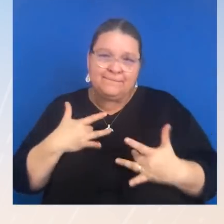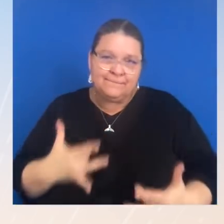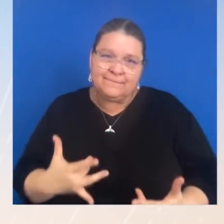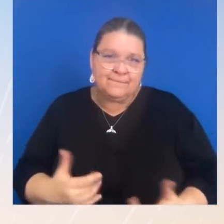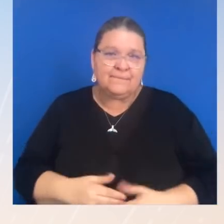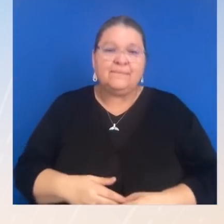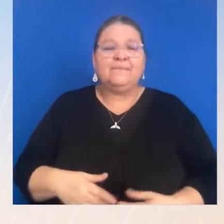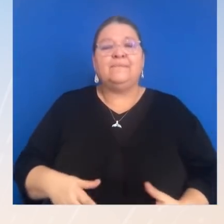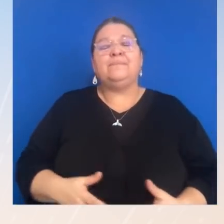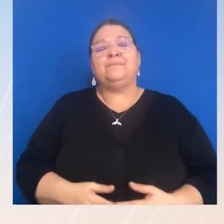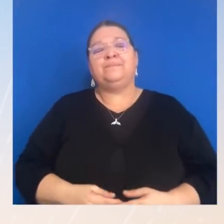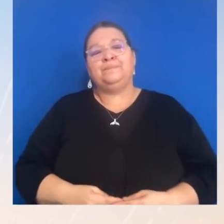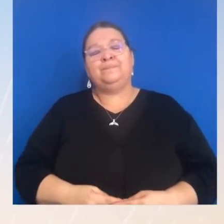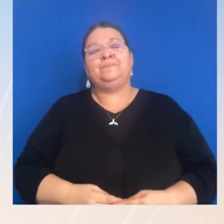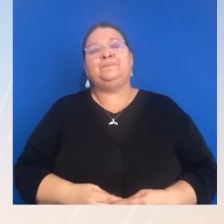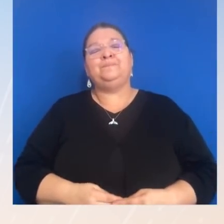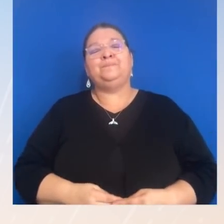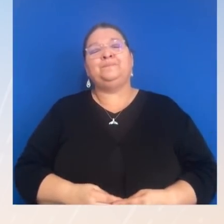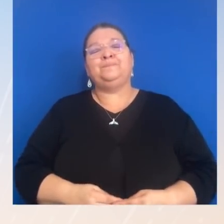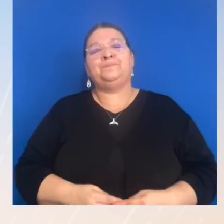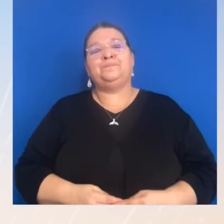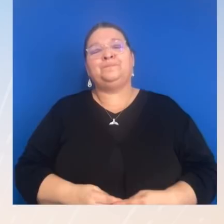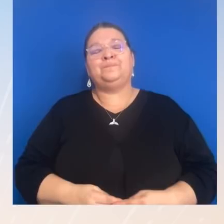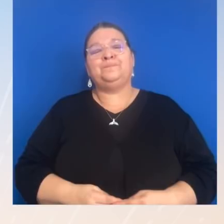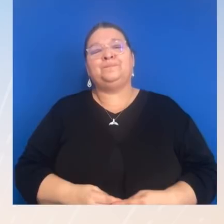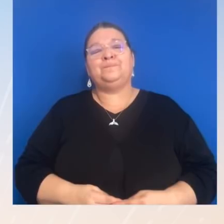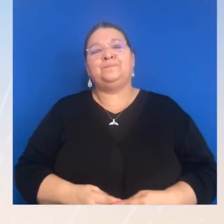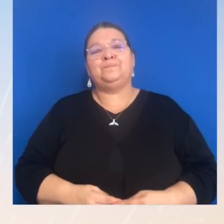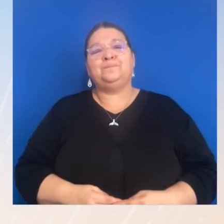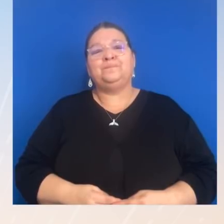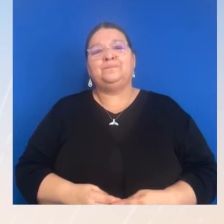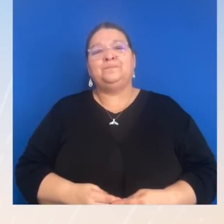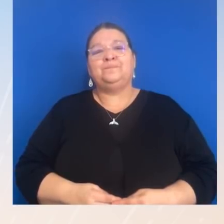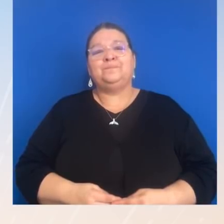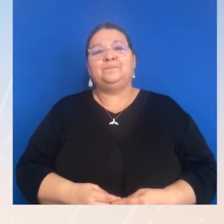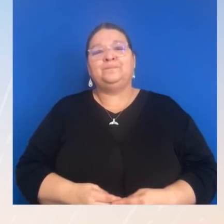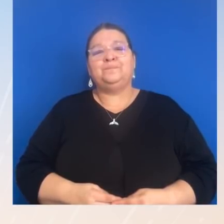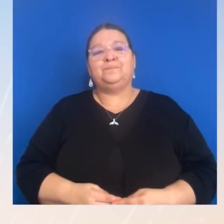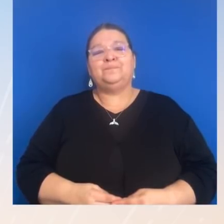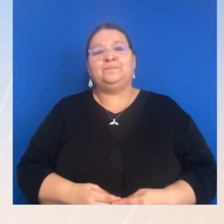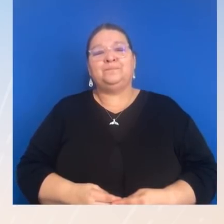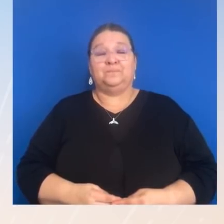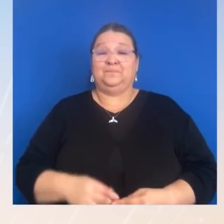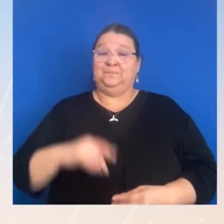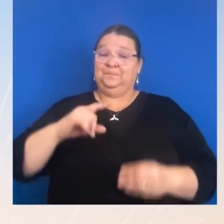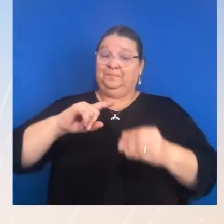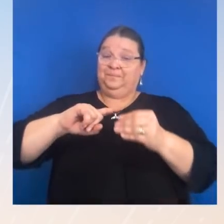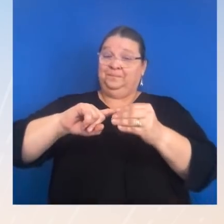for a war crimes investigation into Russia. Why, at this point, isn't the United States comfortable just directly labeling the bombing